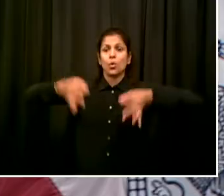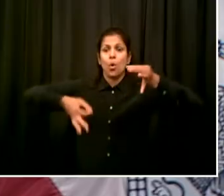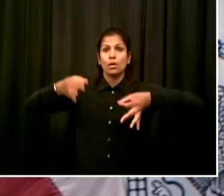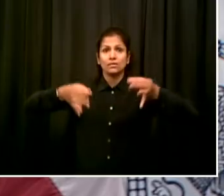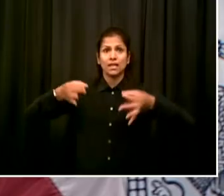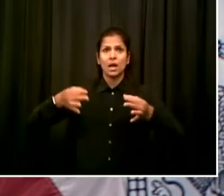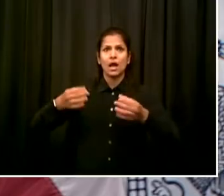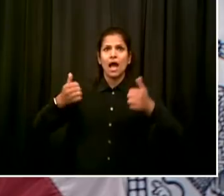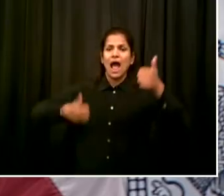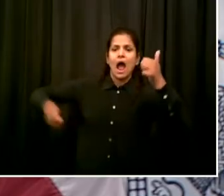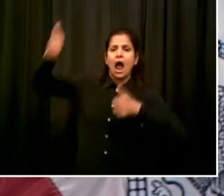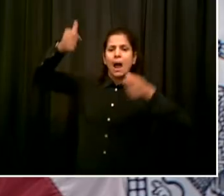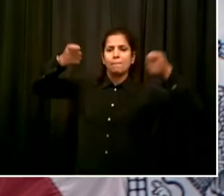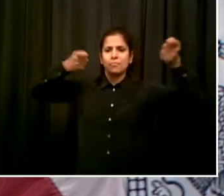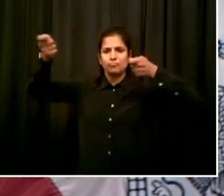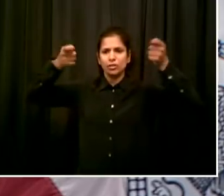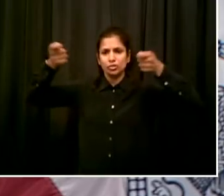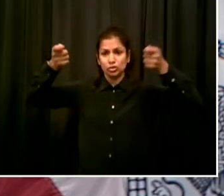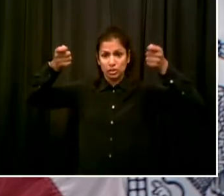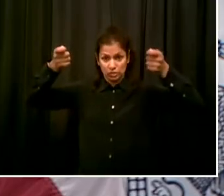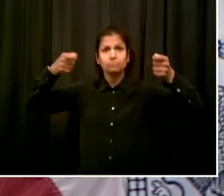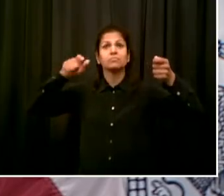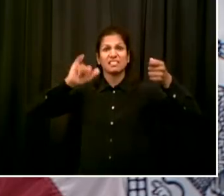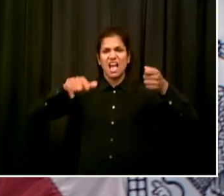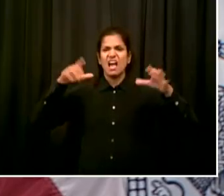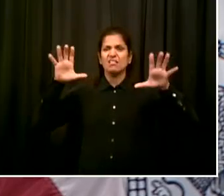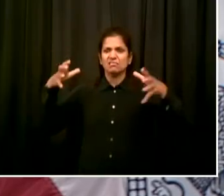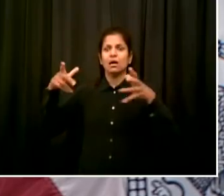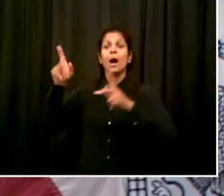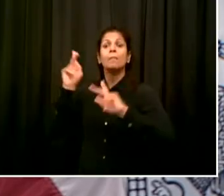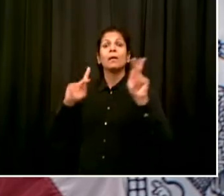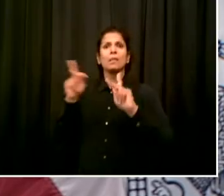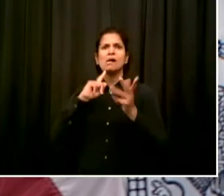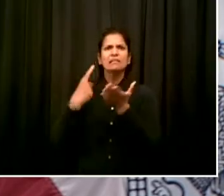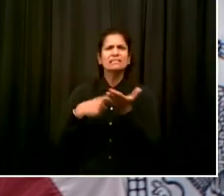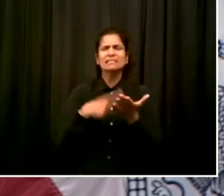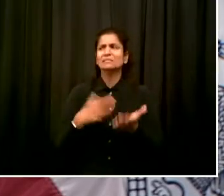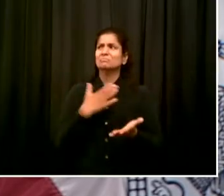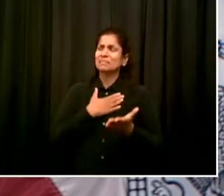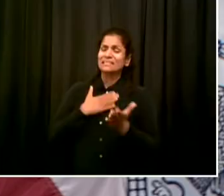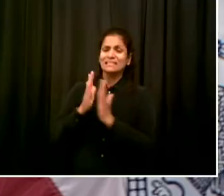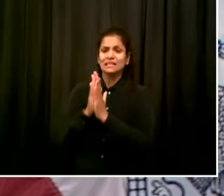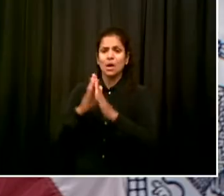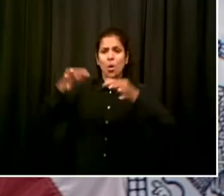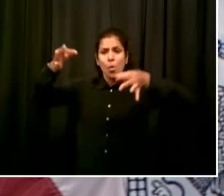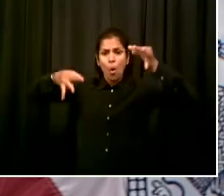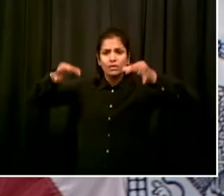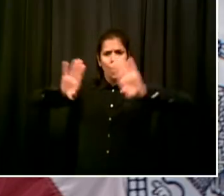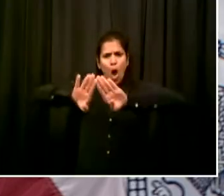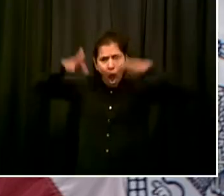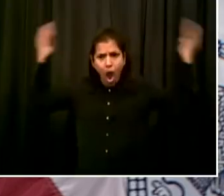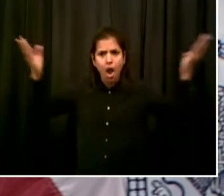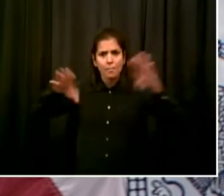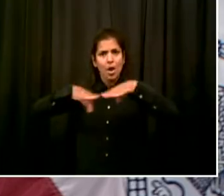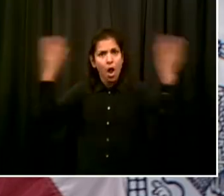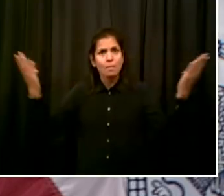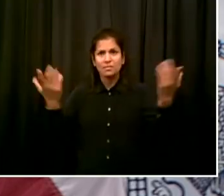I KNOW